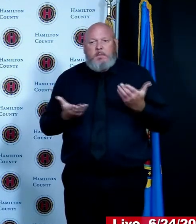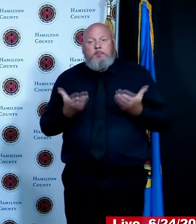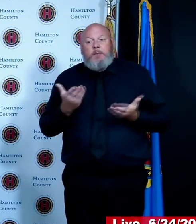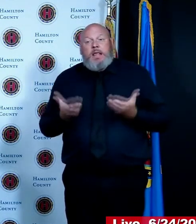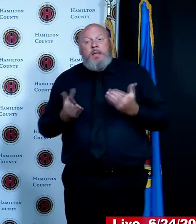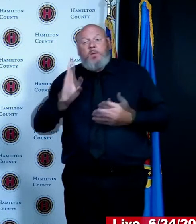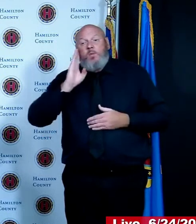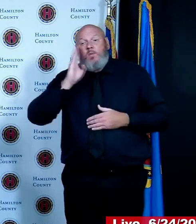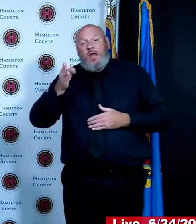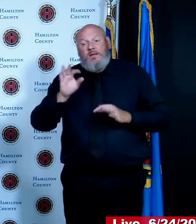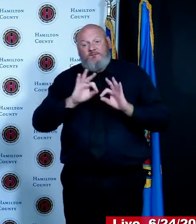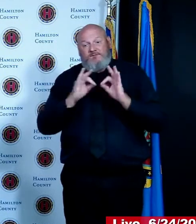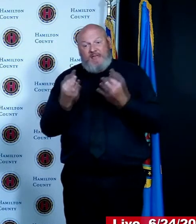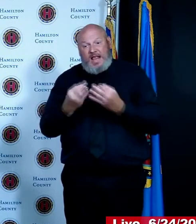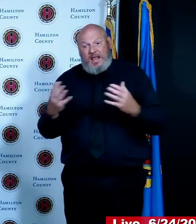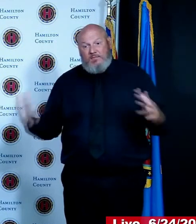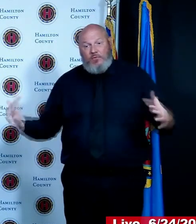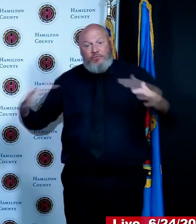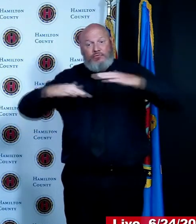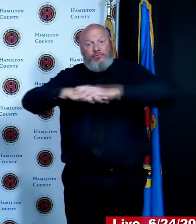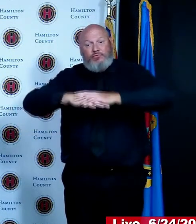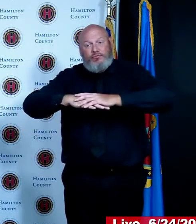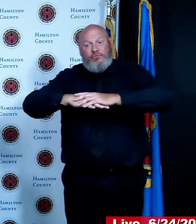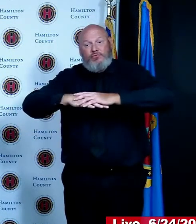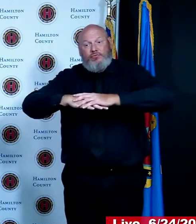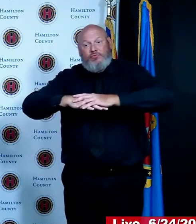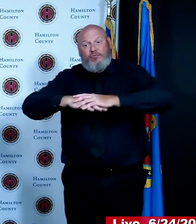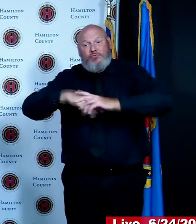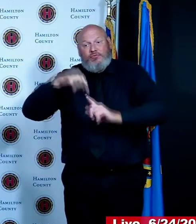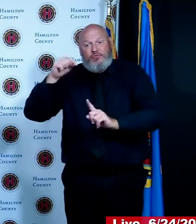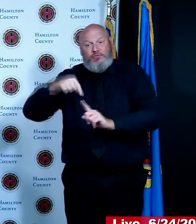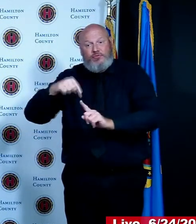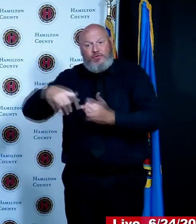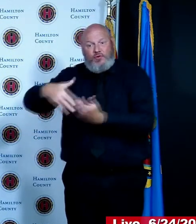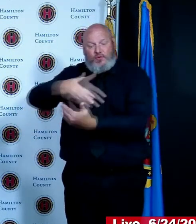their house and a few cases get linked back to that gathering or a similar type